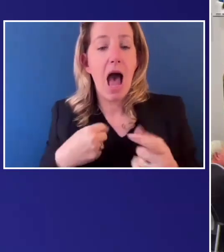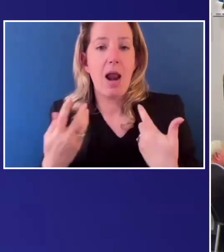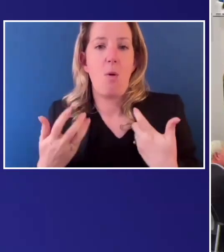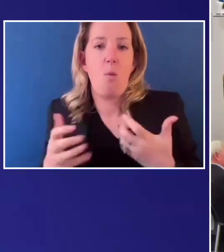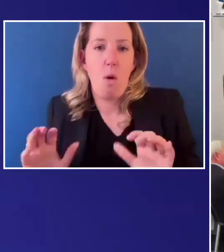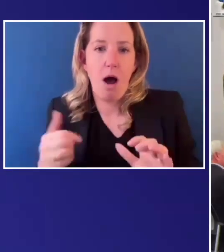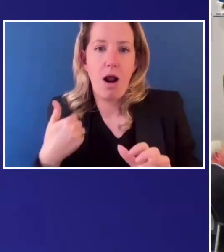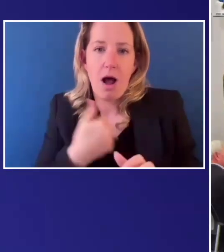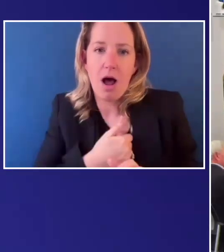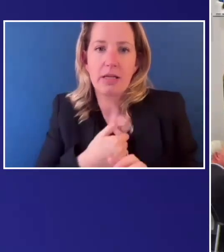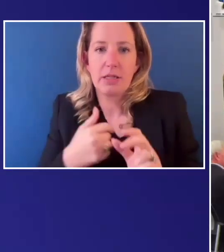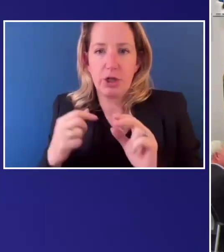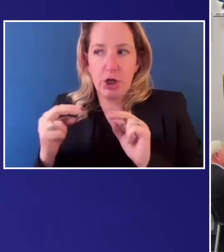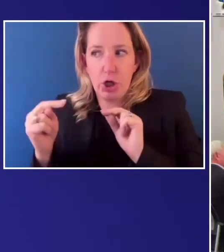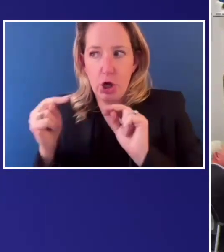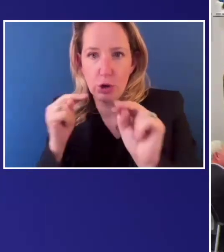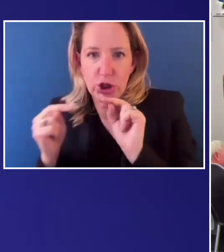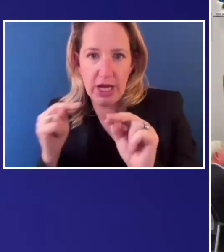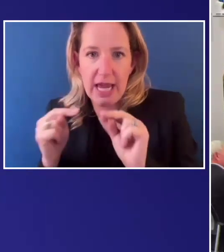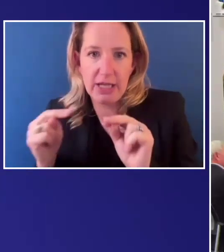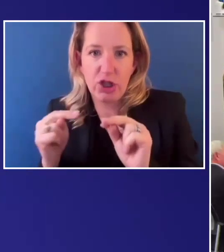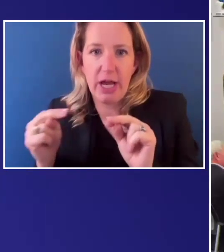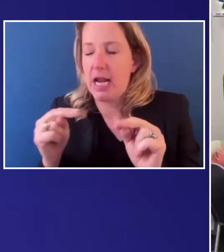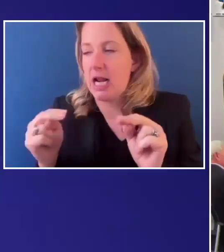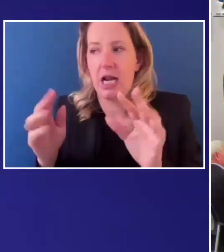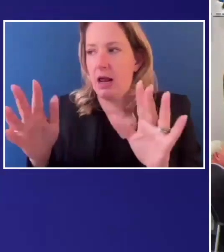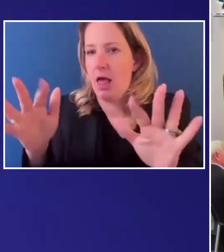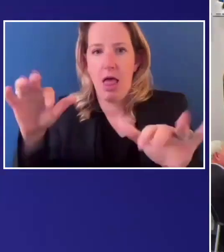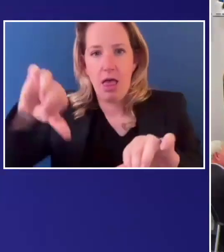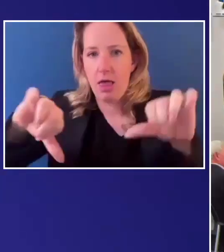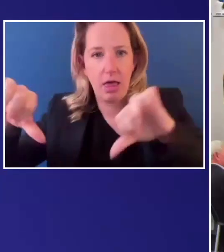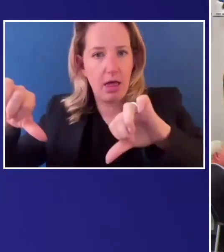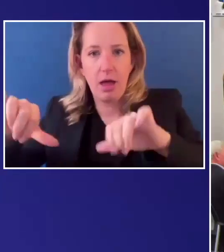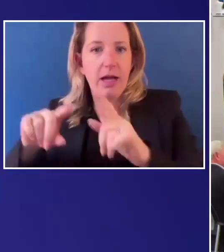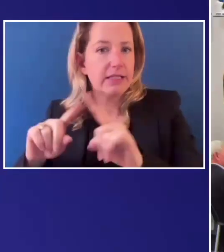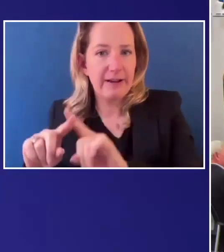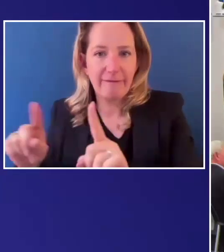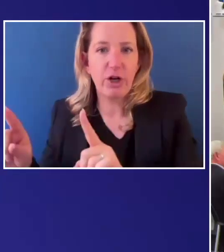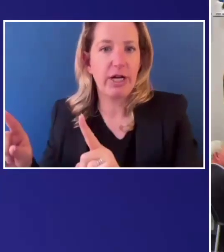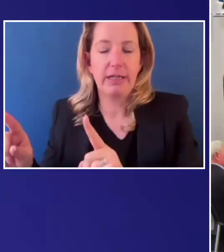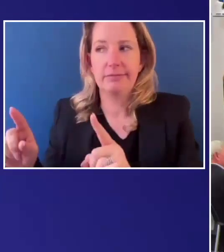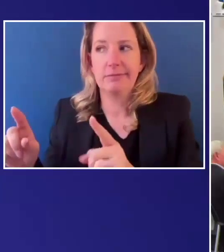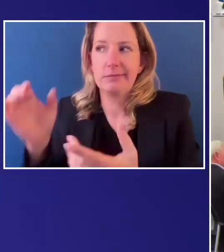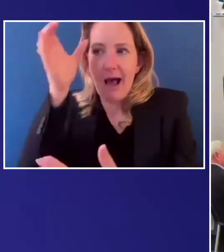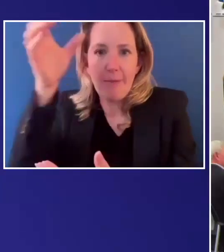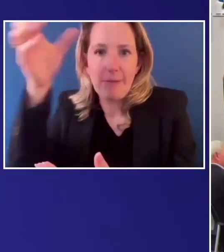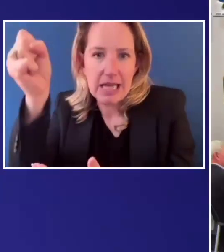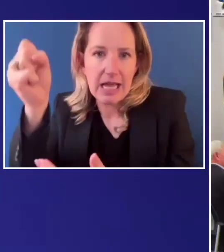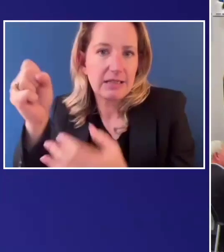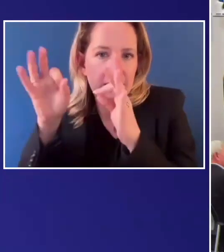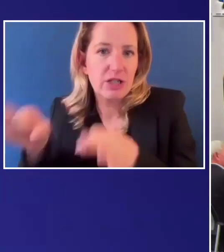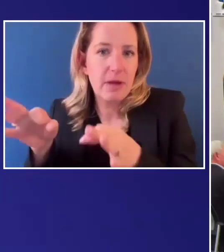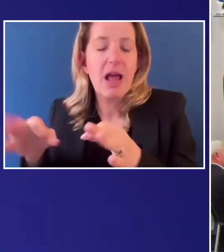away a common sense judgment that requires different subsidy from other partners. Thank you, Kristin. Matthew?